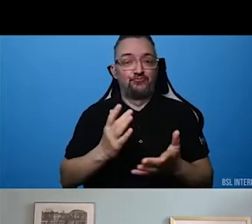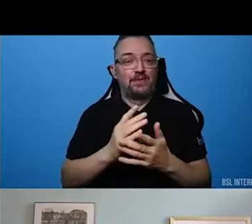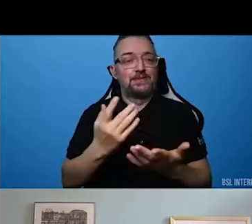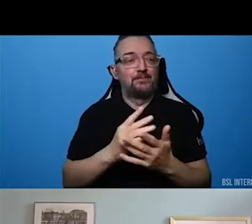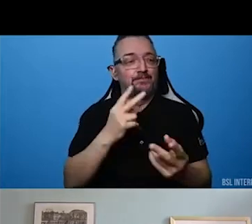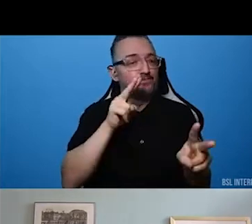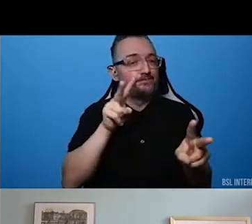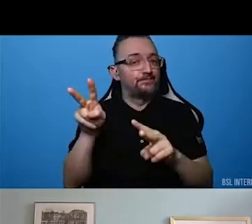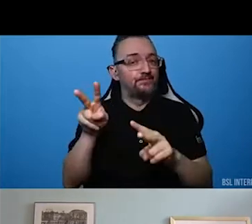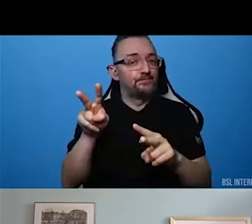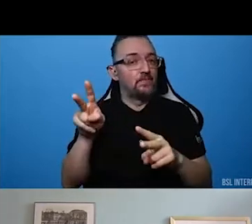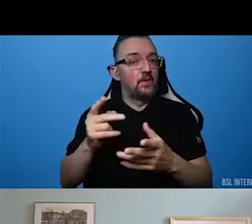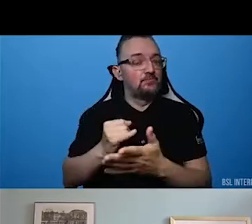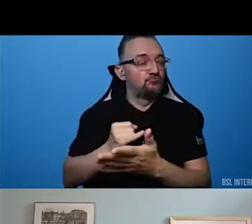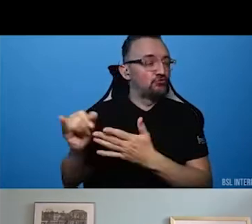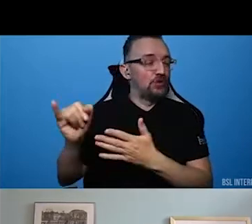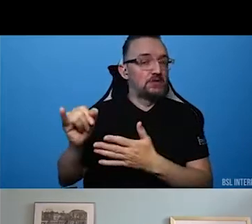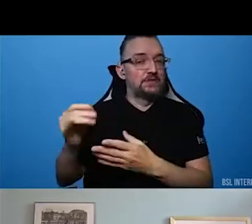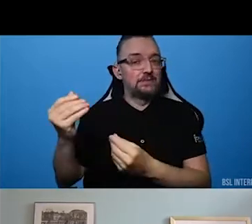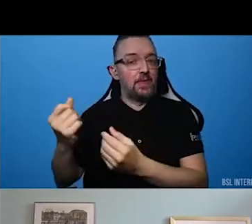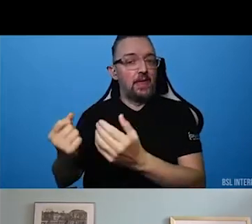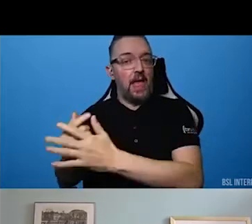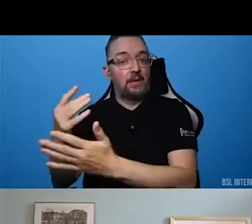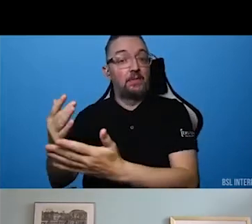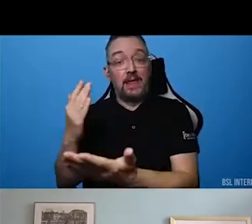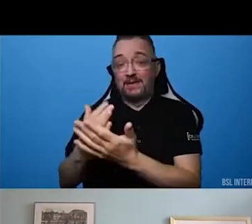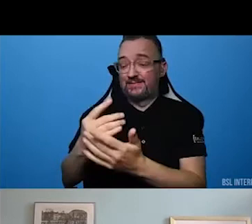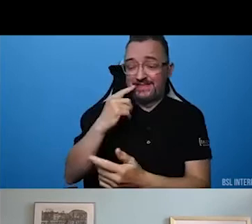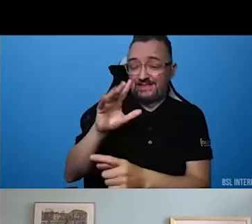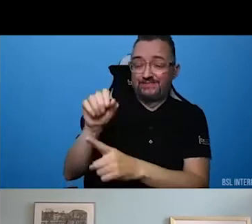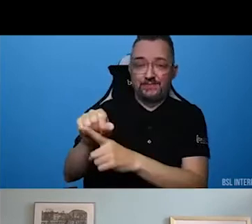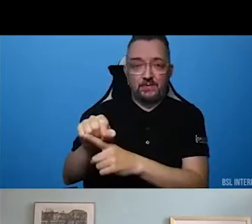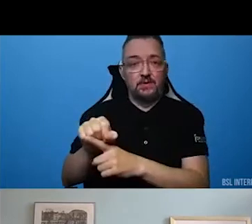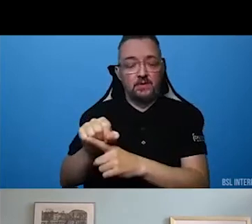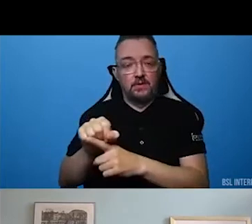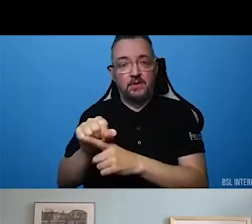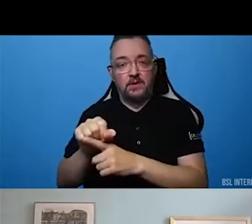or the rejection or rebuttal of something in plain sight, so carrying the implication of knowing